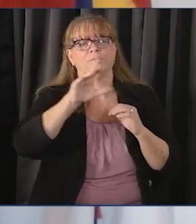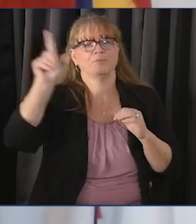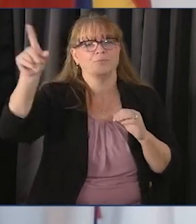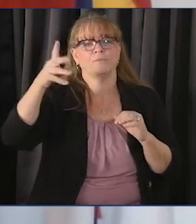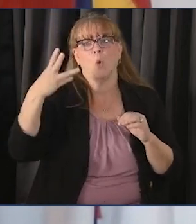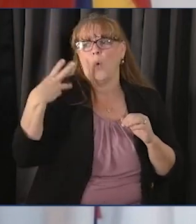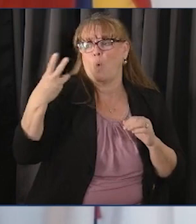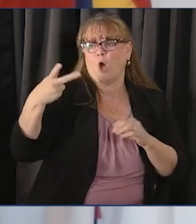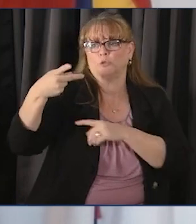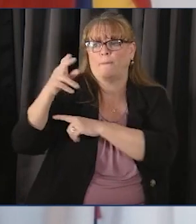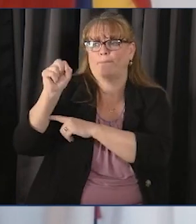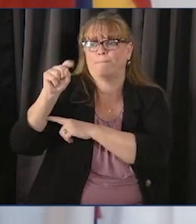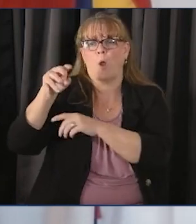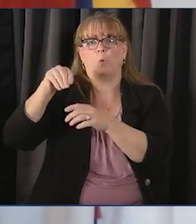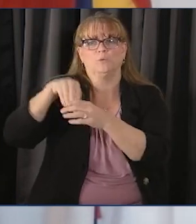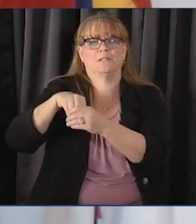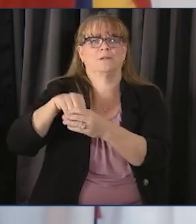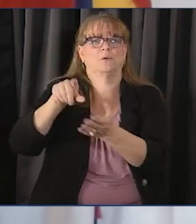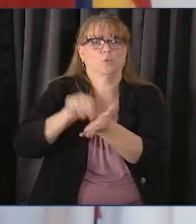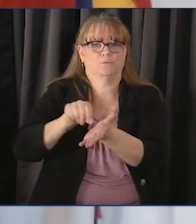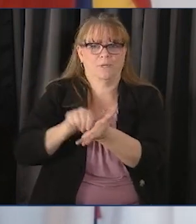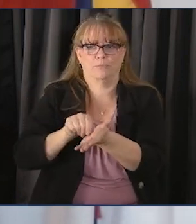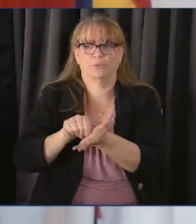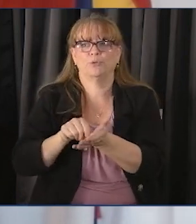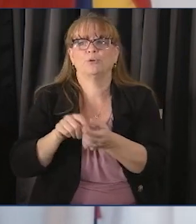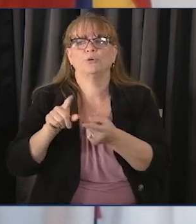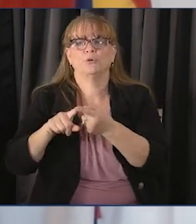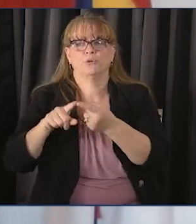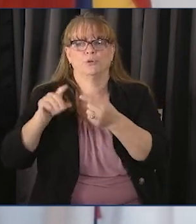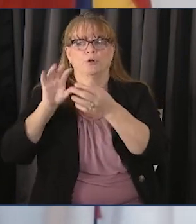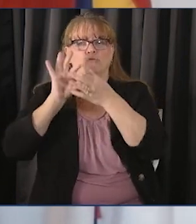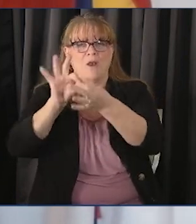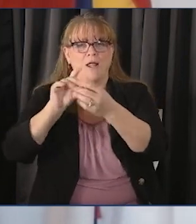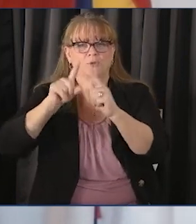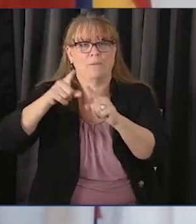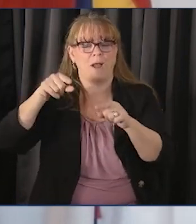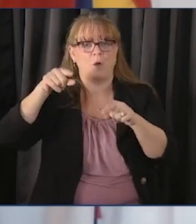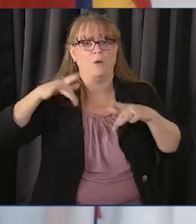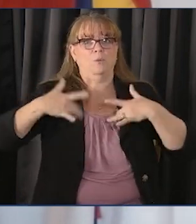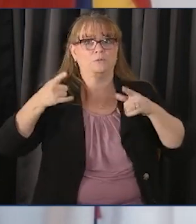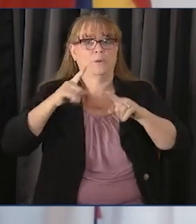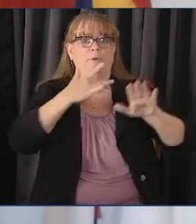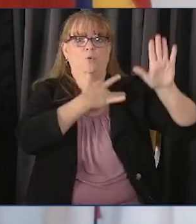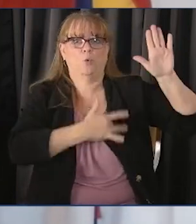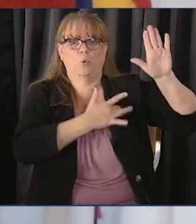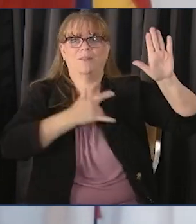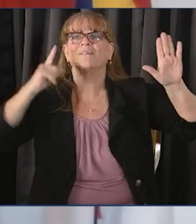Have any credible threats against facilities in Colorado been received.